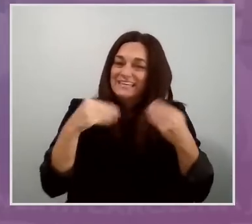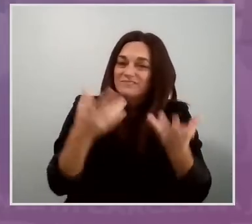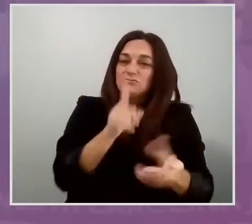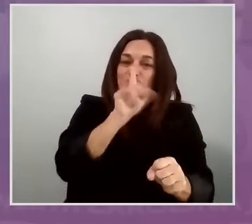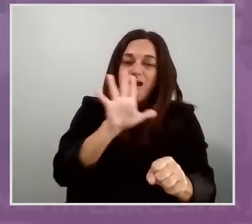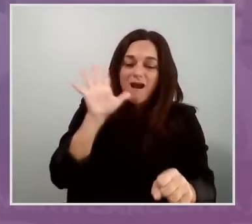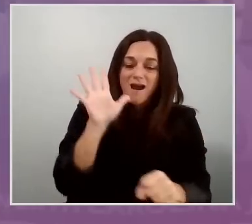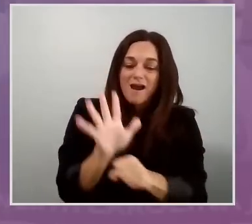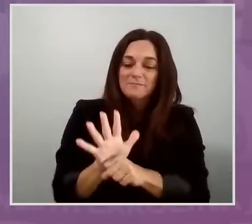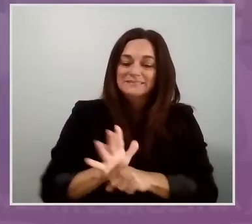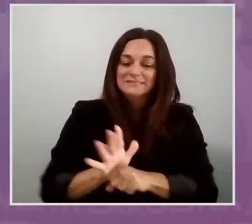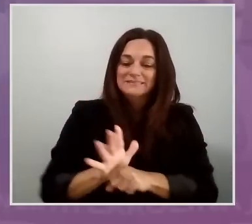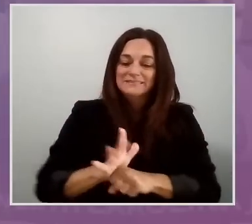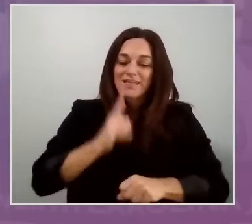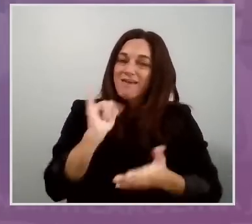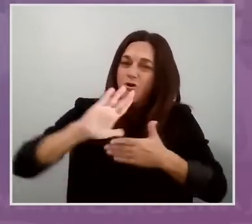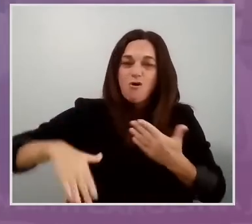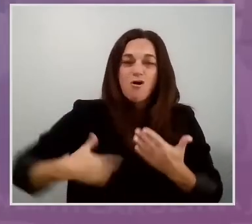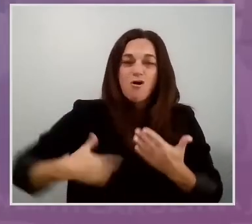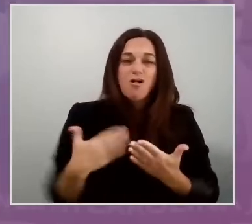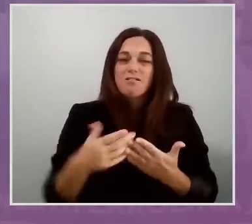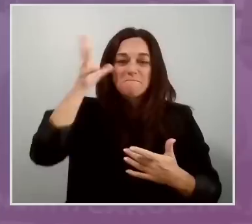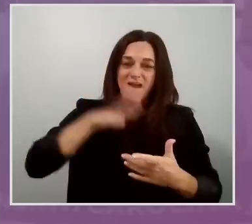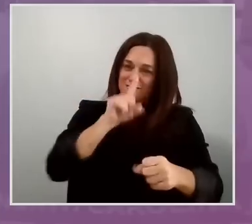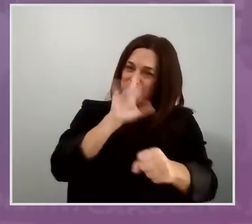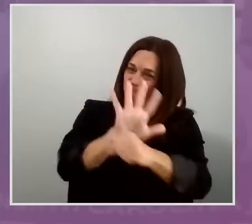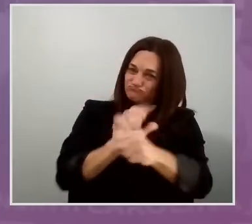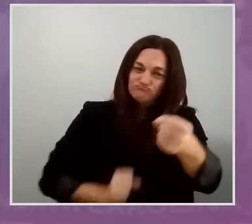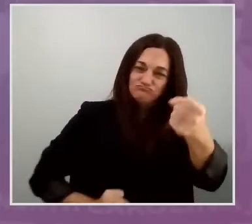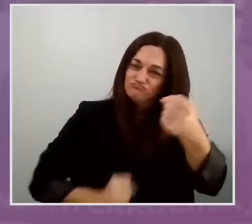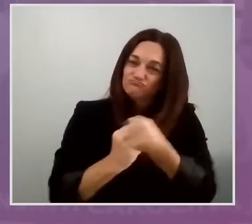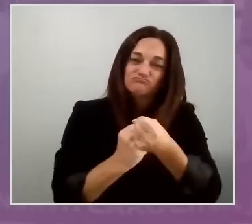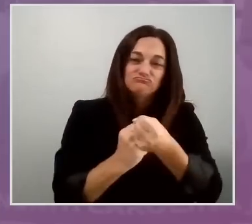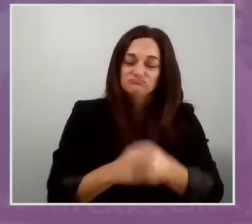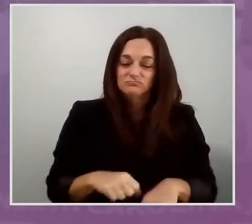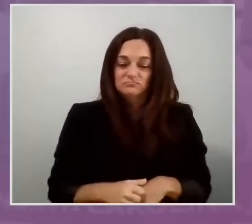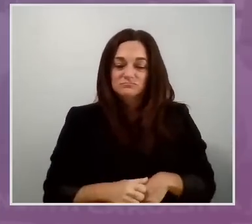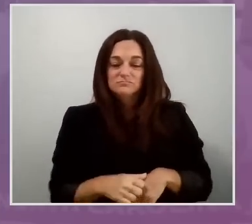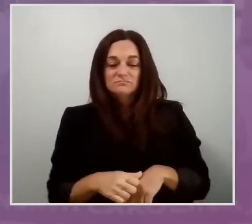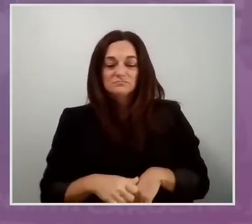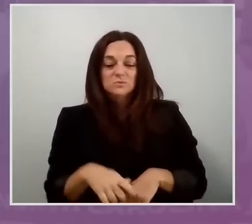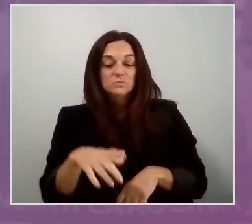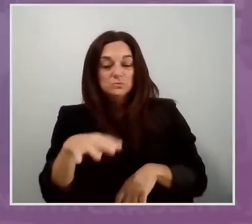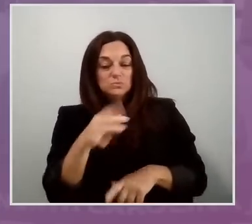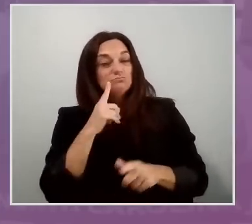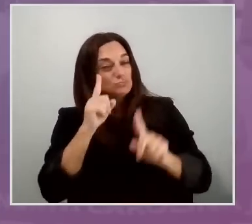THE PROMISE